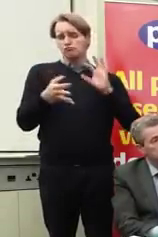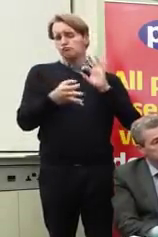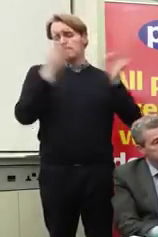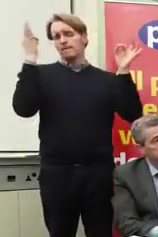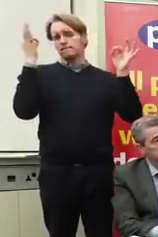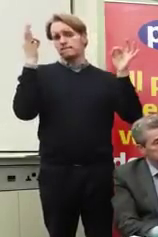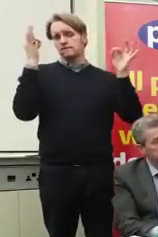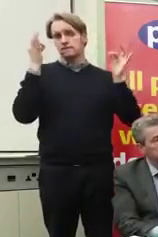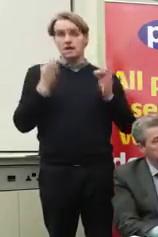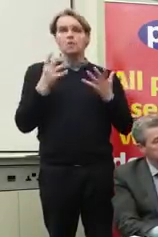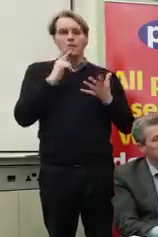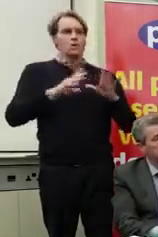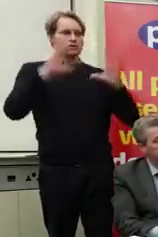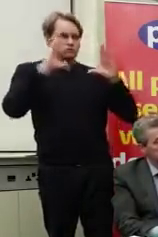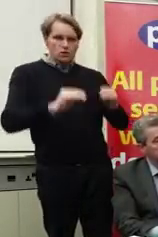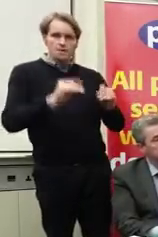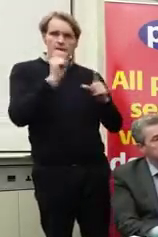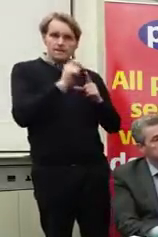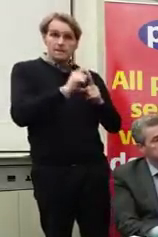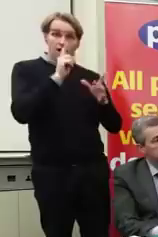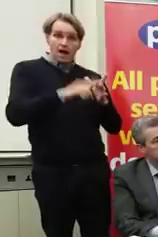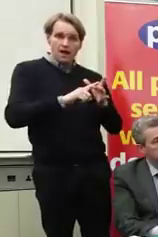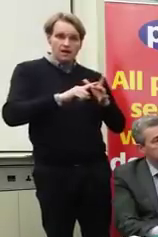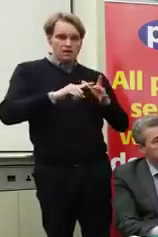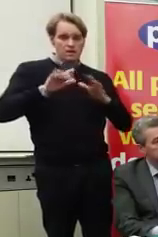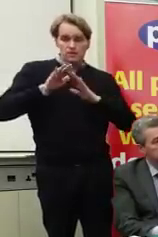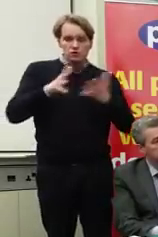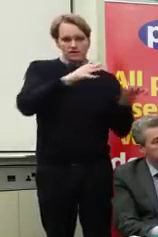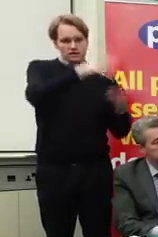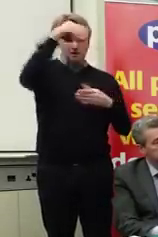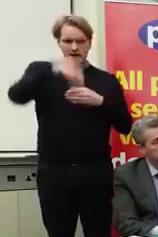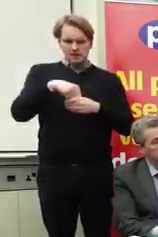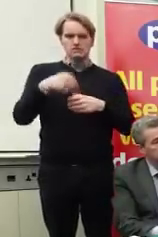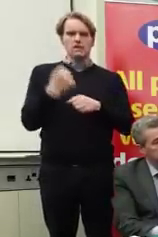we'll end it and we'll bring it back. It's important that the staff involved